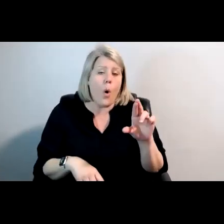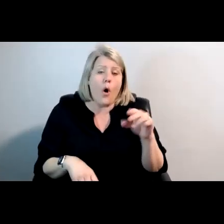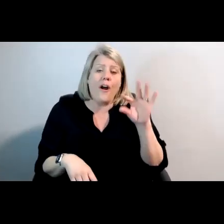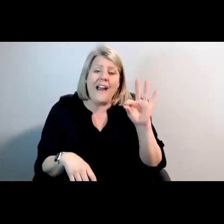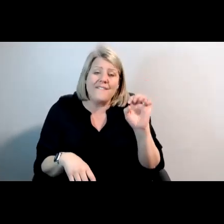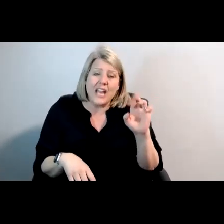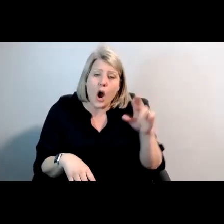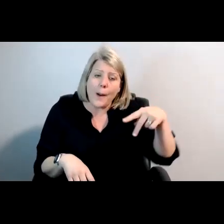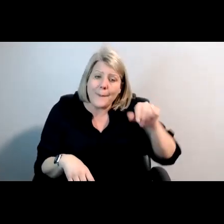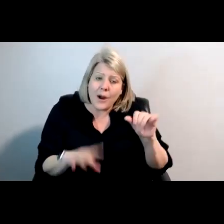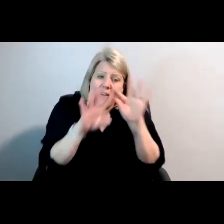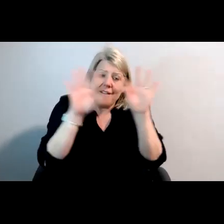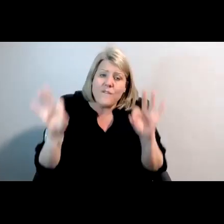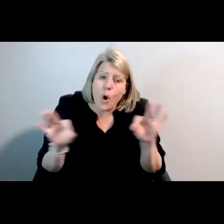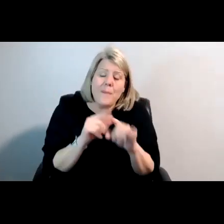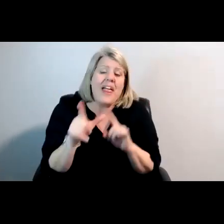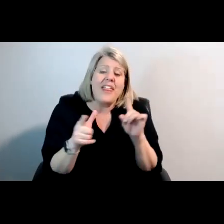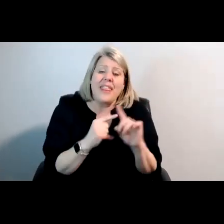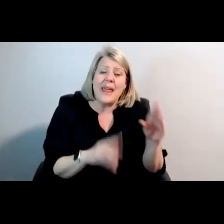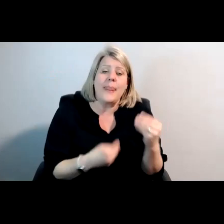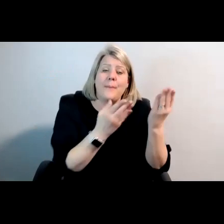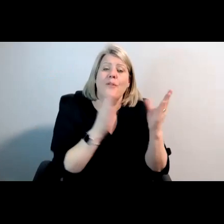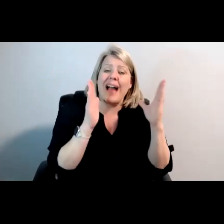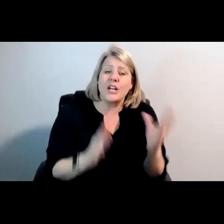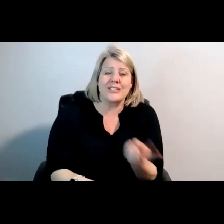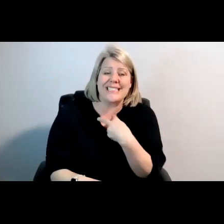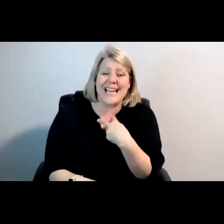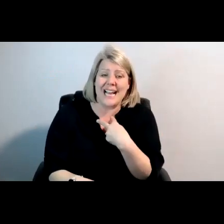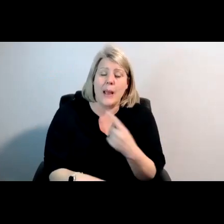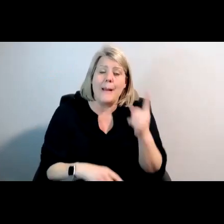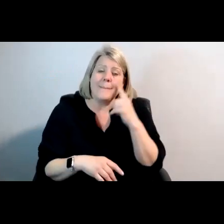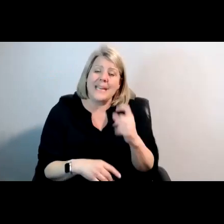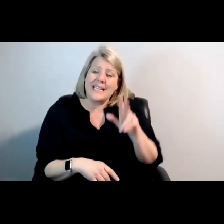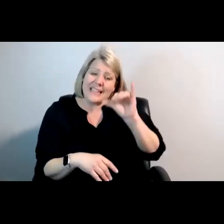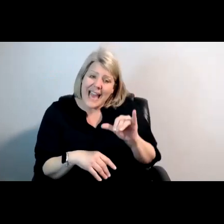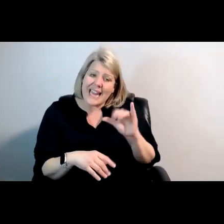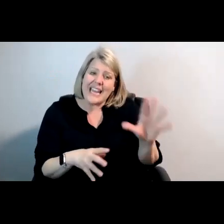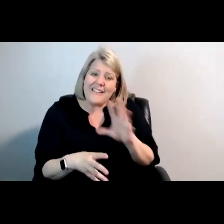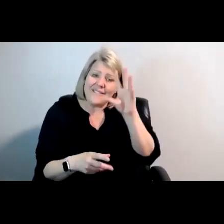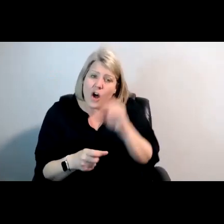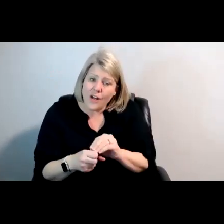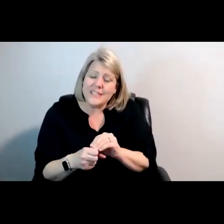'cause they're talking about federal law here as well as implications of state privacy health laws. So I think the real question to that answer